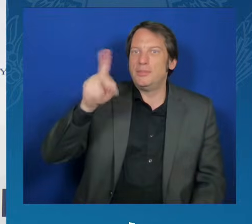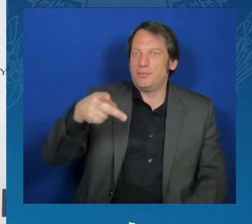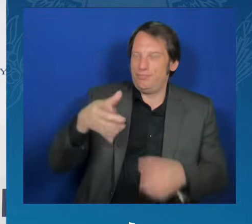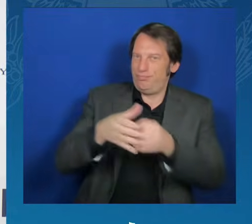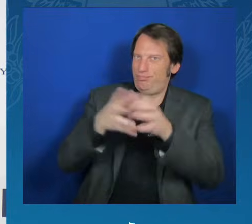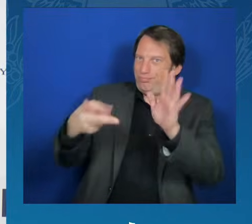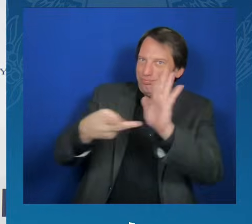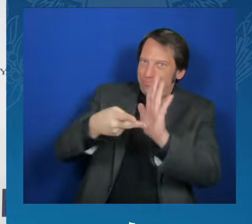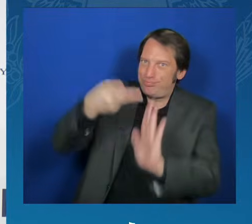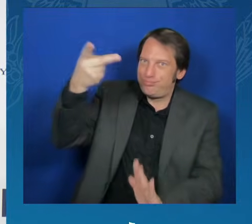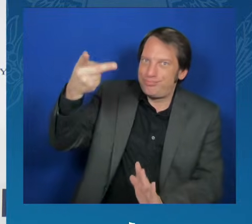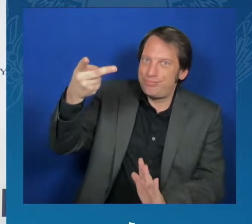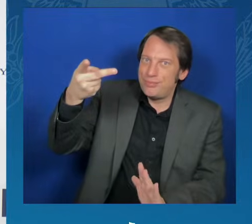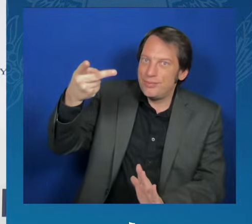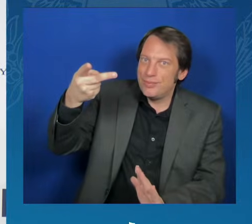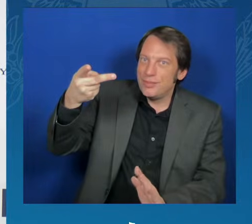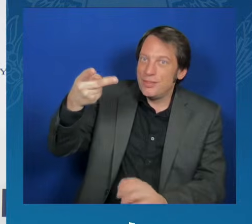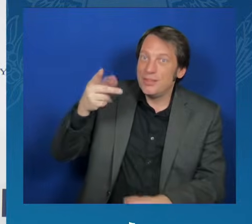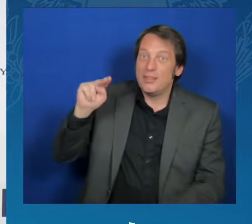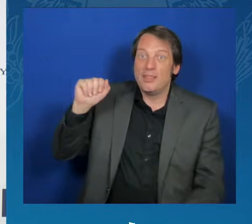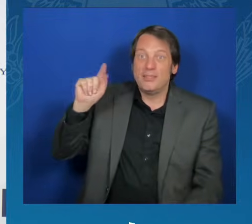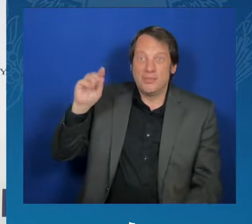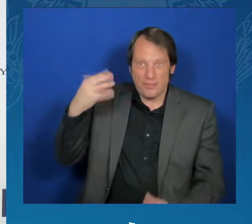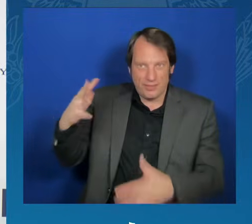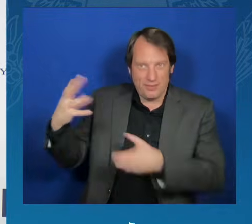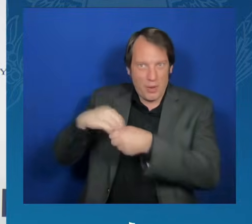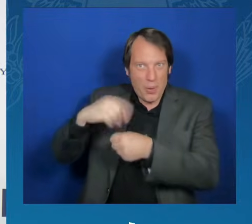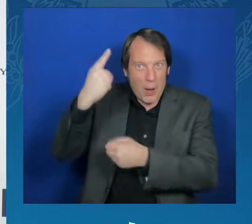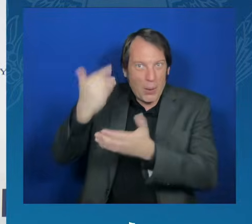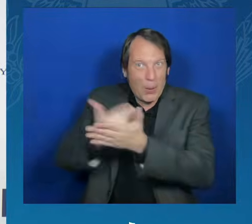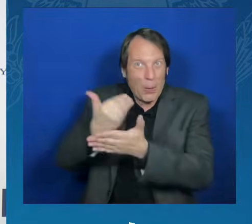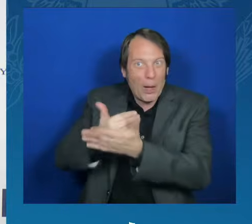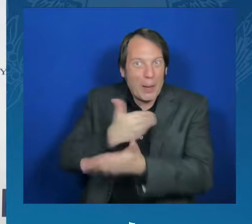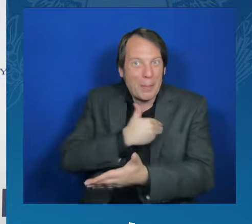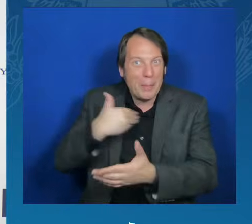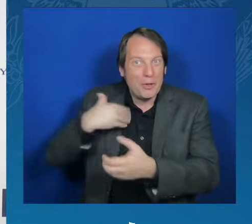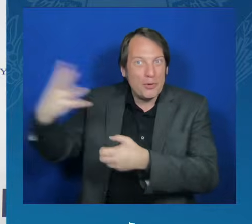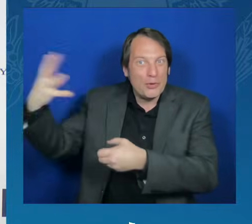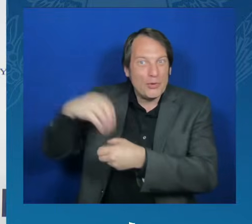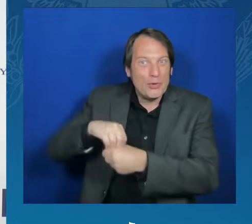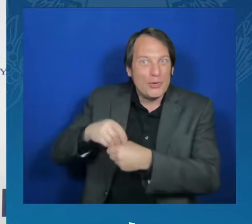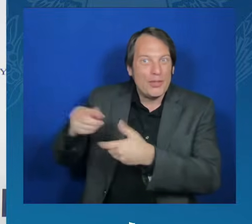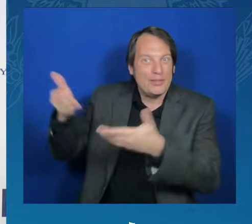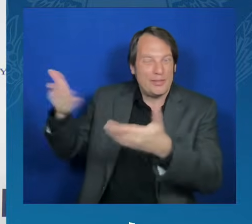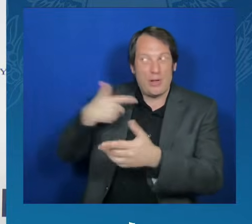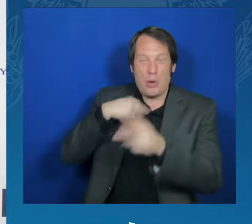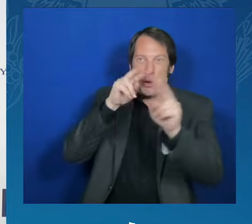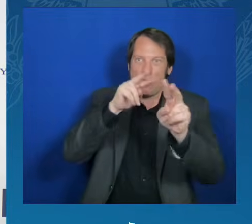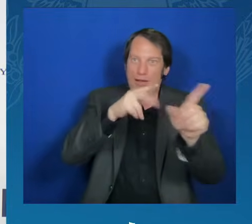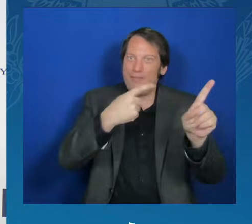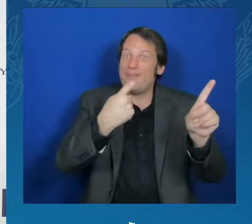both Finland and Sweden to Washington for NATO's 75th anniversary summit this summer.